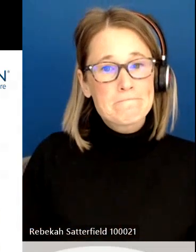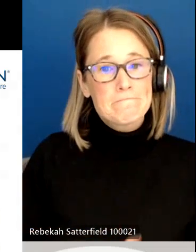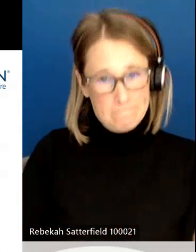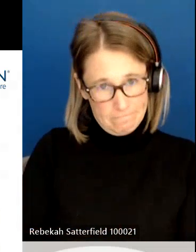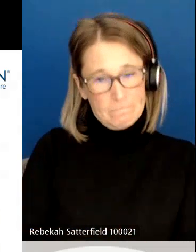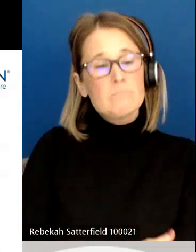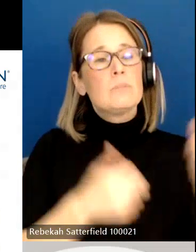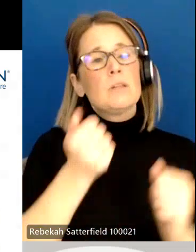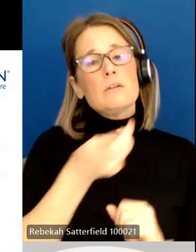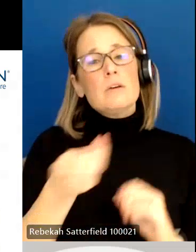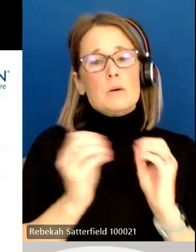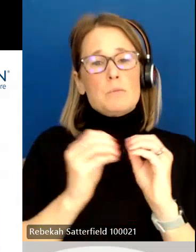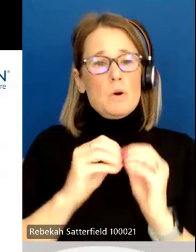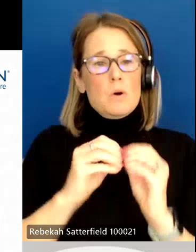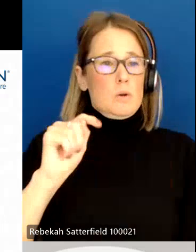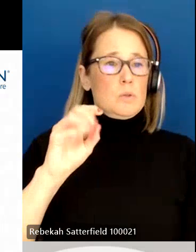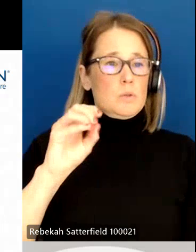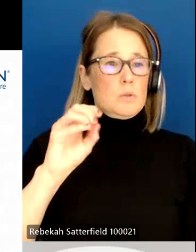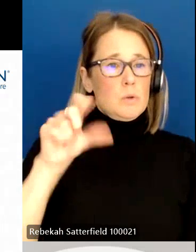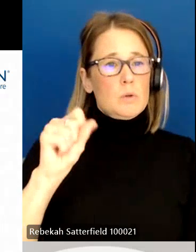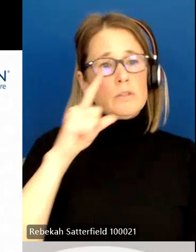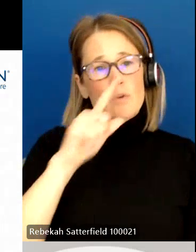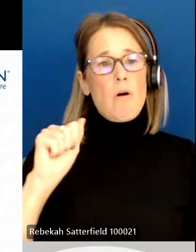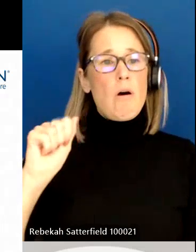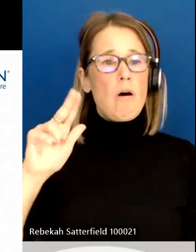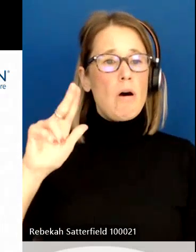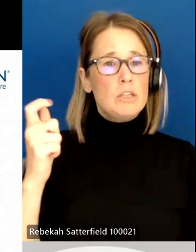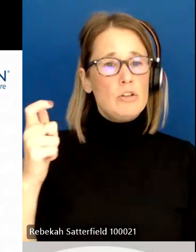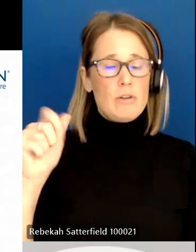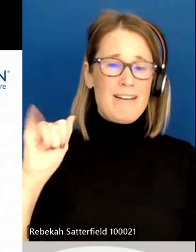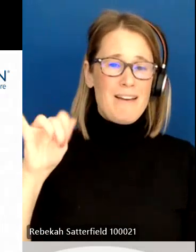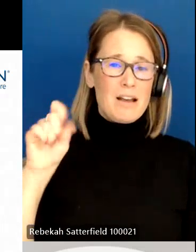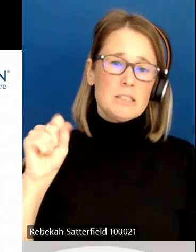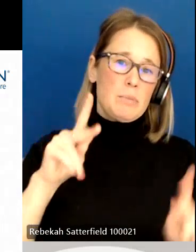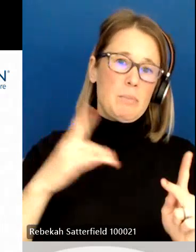more tools for auxiliary AIDS like people felt overwhelmed like we don't even know what they